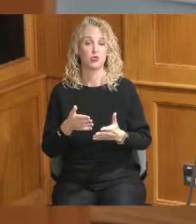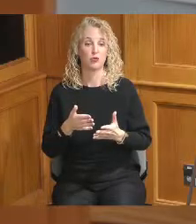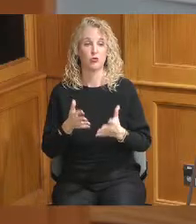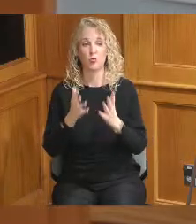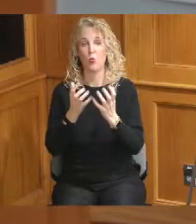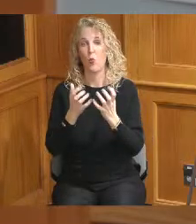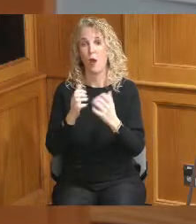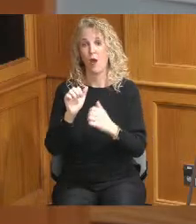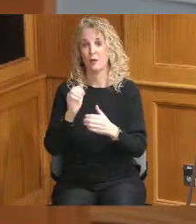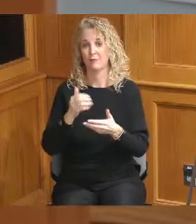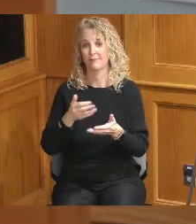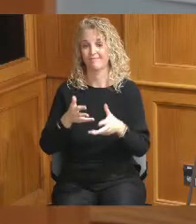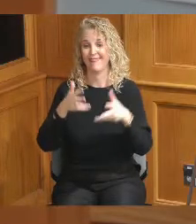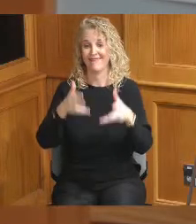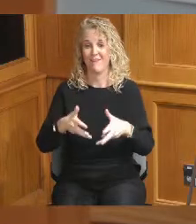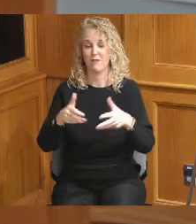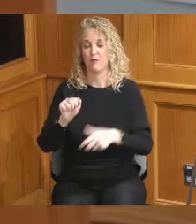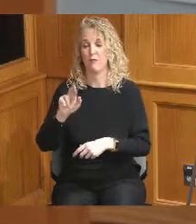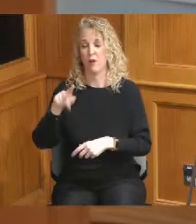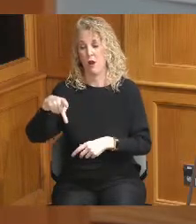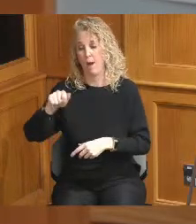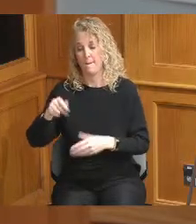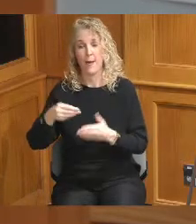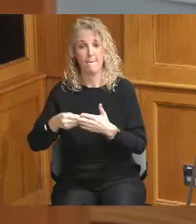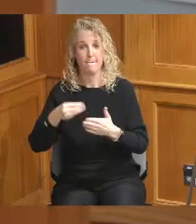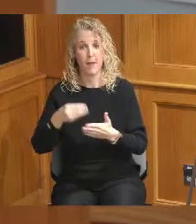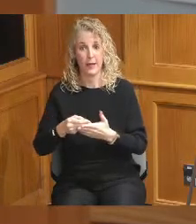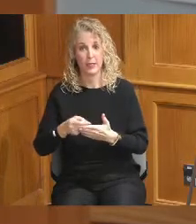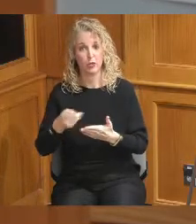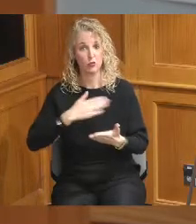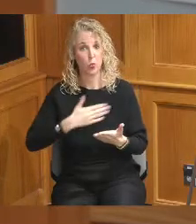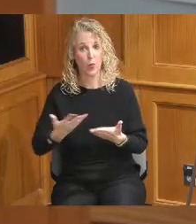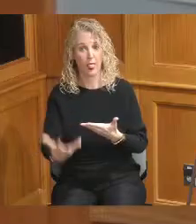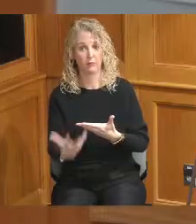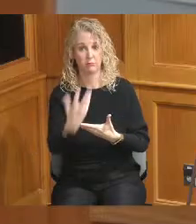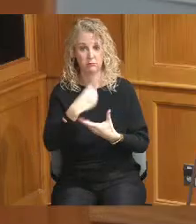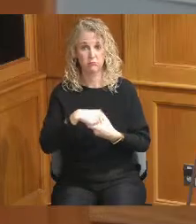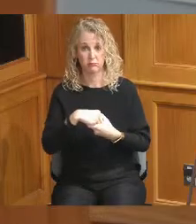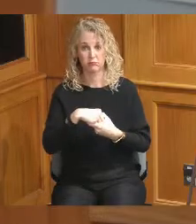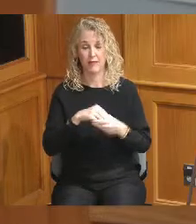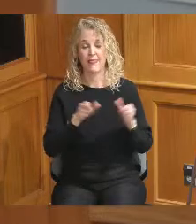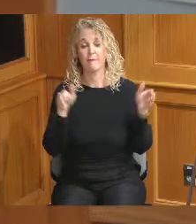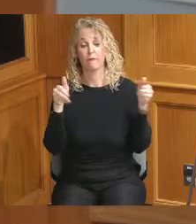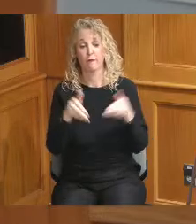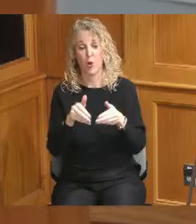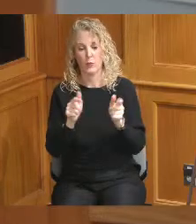allocate it over to this larger program and have within that a focus on tiny homes so that was at